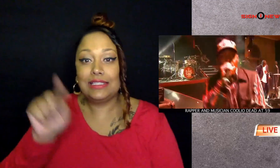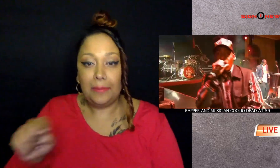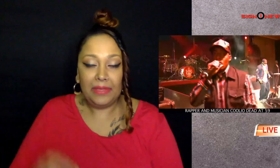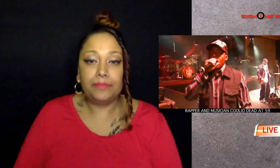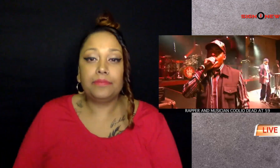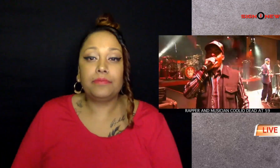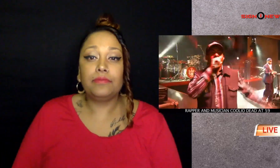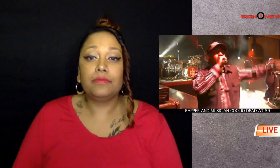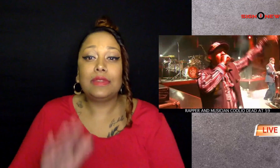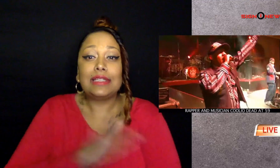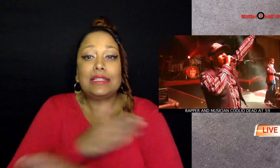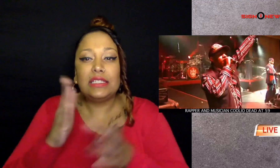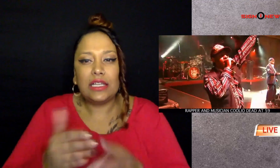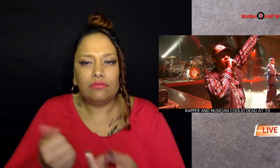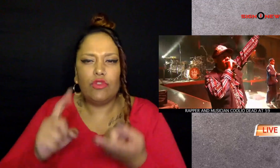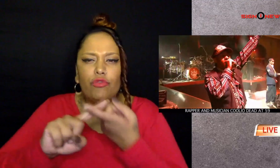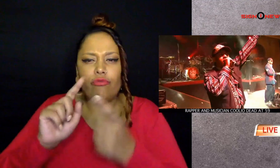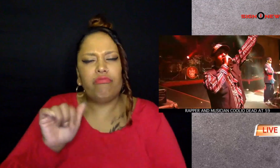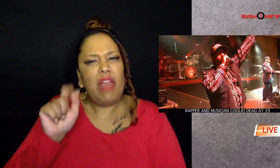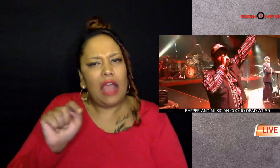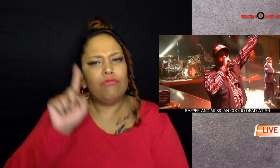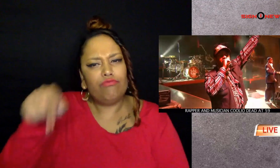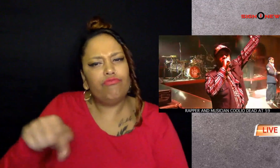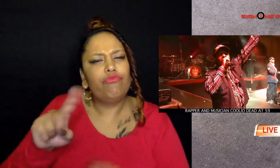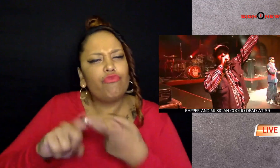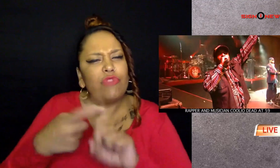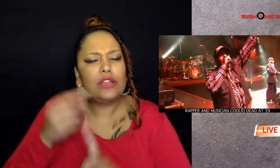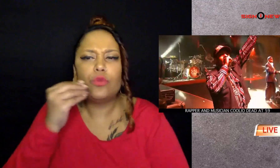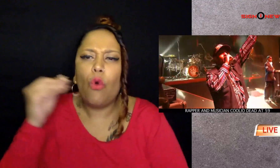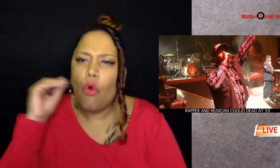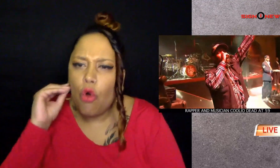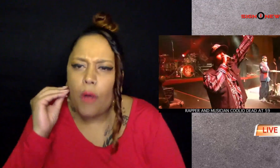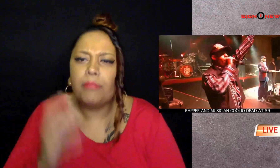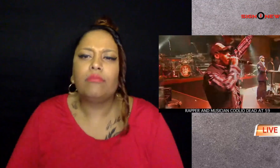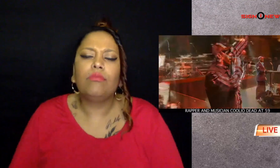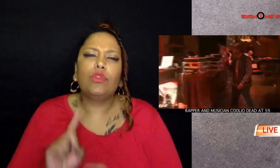according to TMZ Coolio was at a friend's house and went to the bathroom